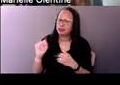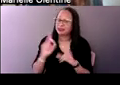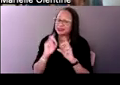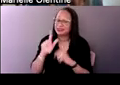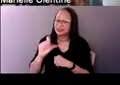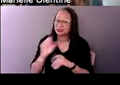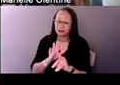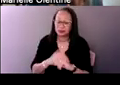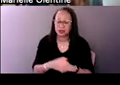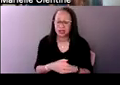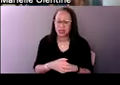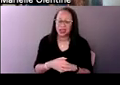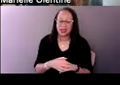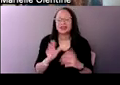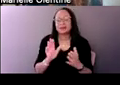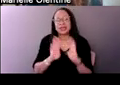So this is having a festival agent. There are people